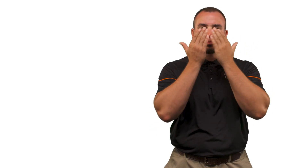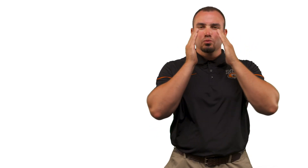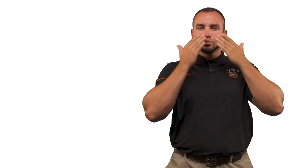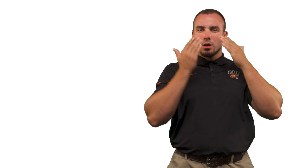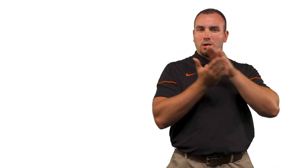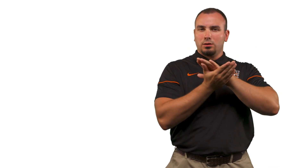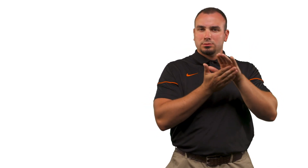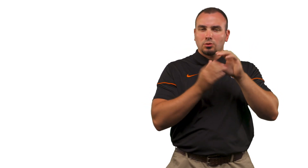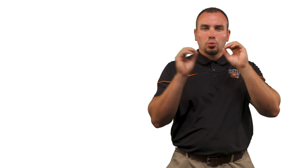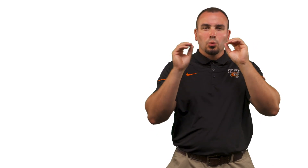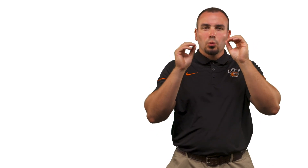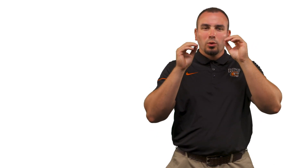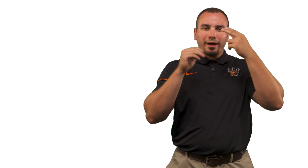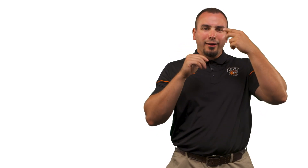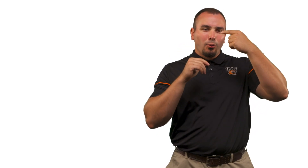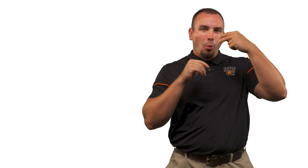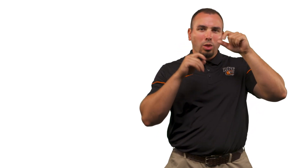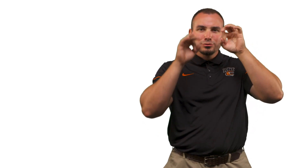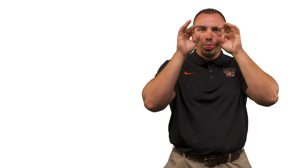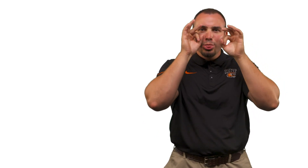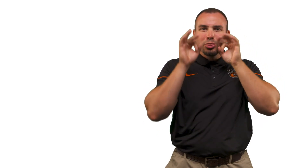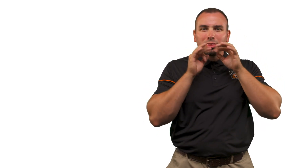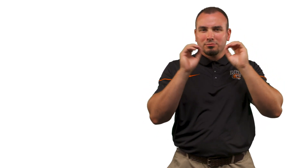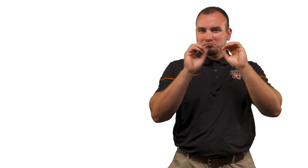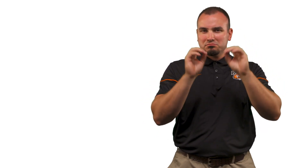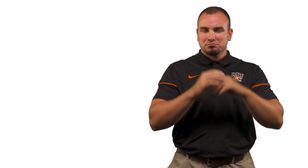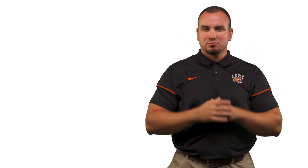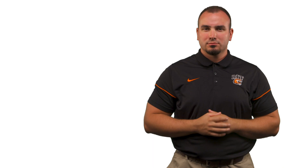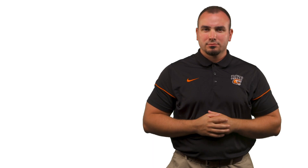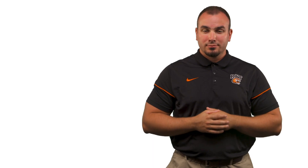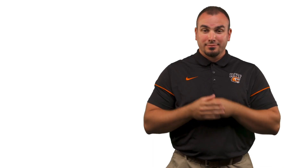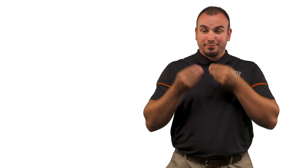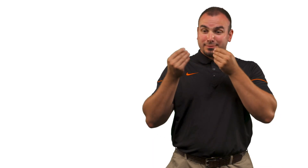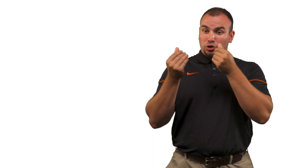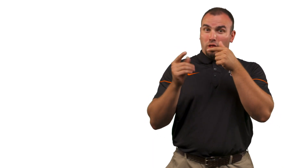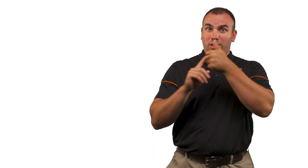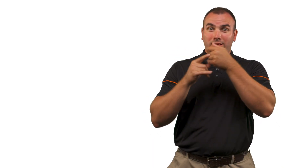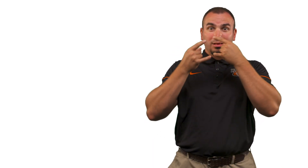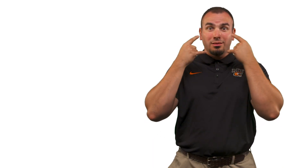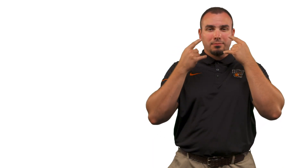it is form fitting around the face with no large gaps;